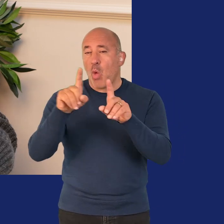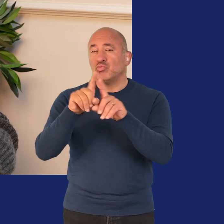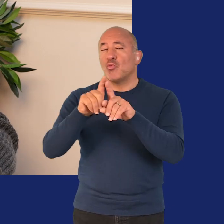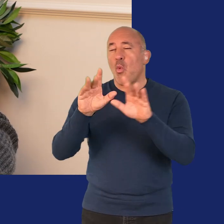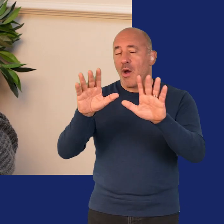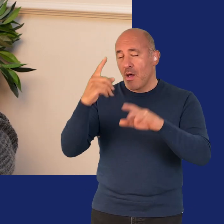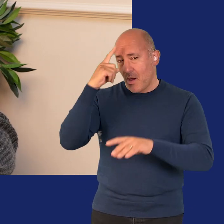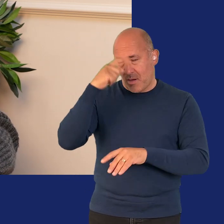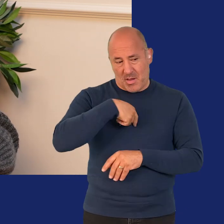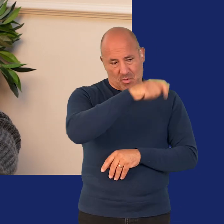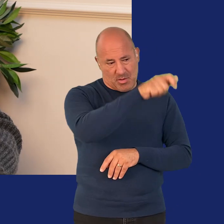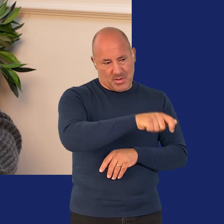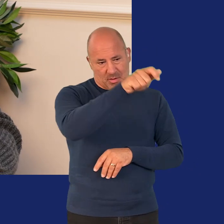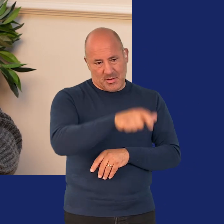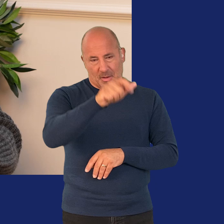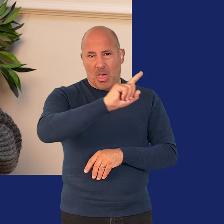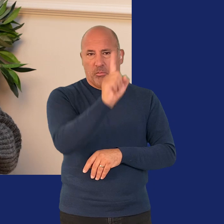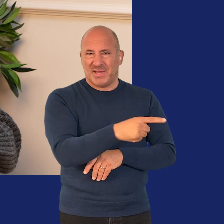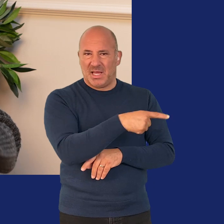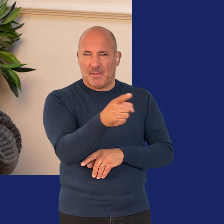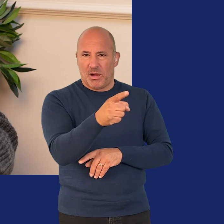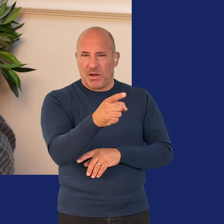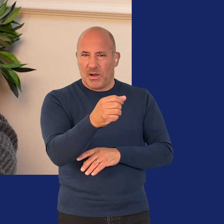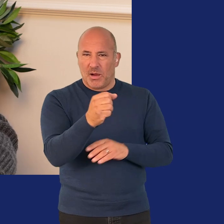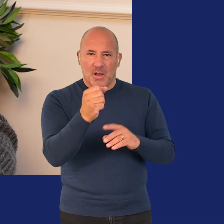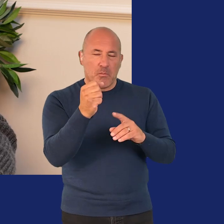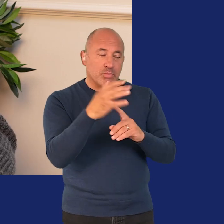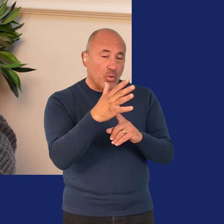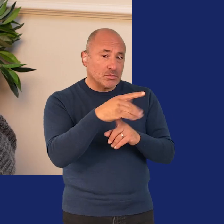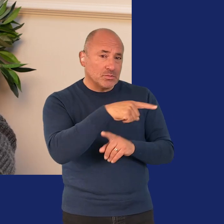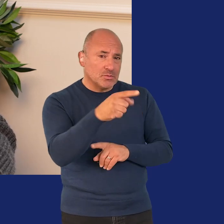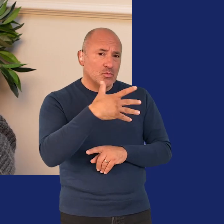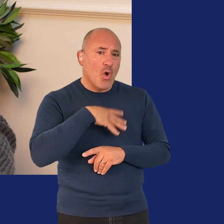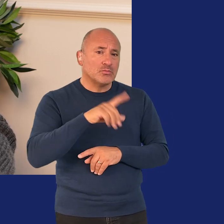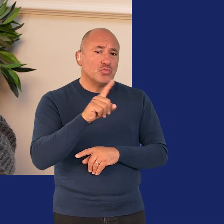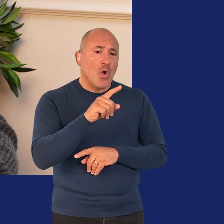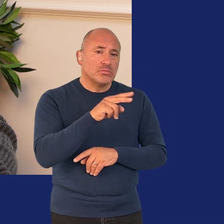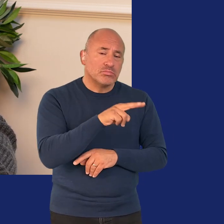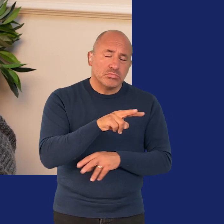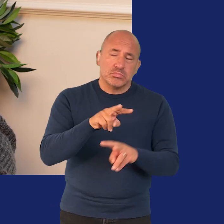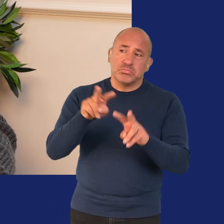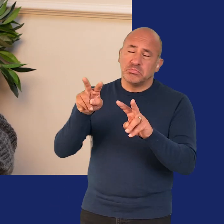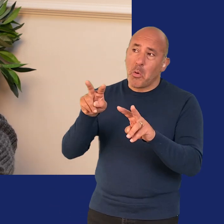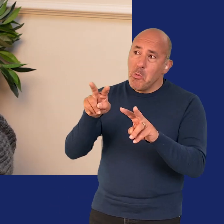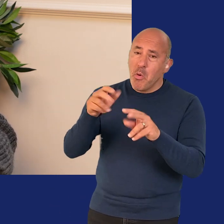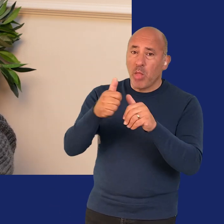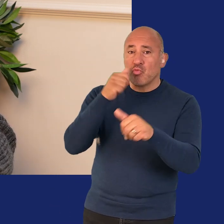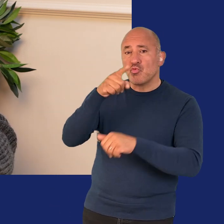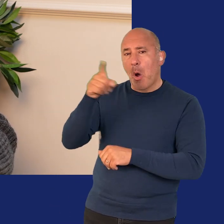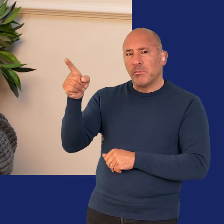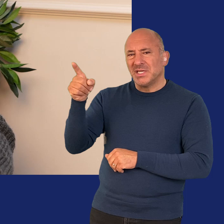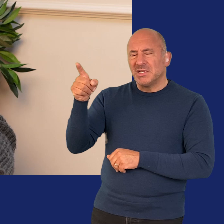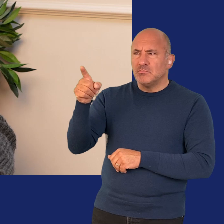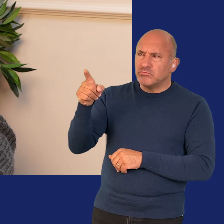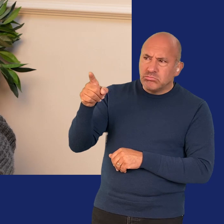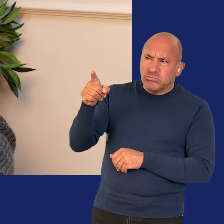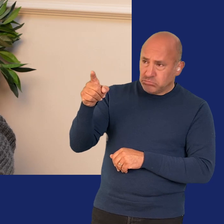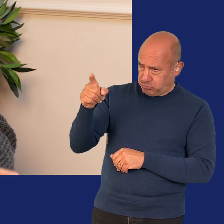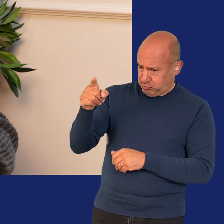wanting to, um, become more inclusive, but I think it's very important for our